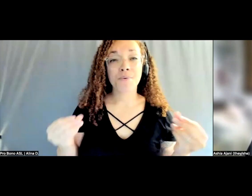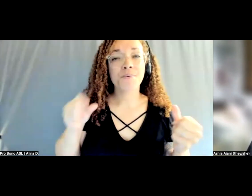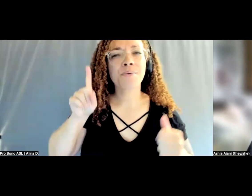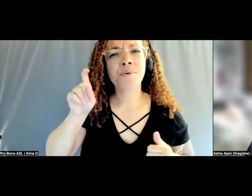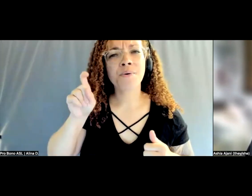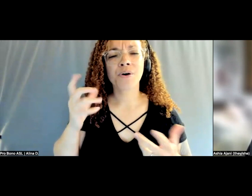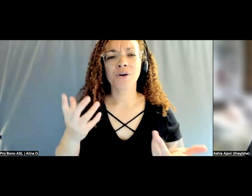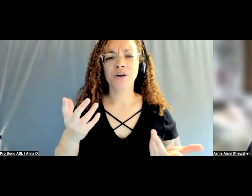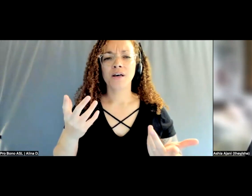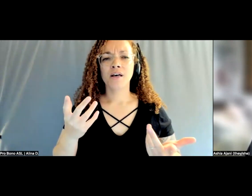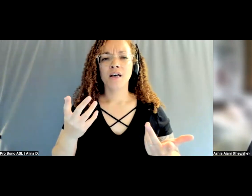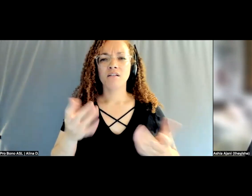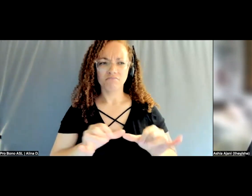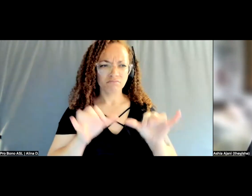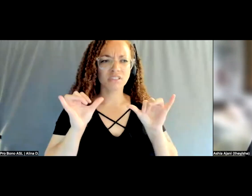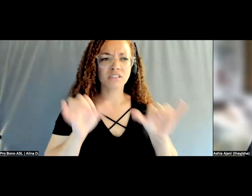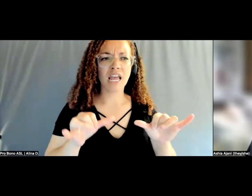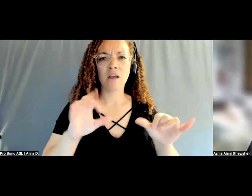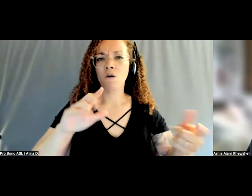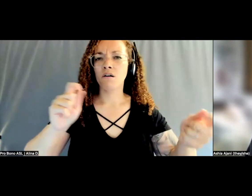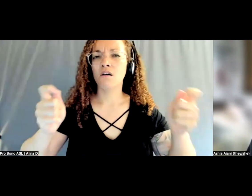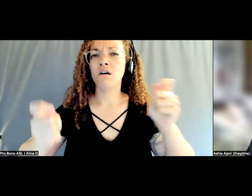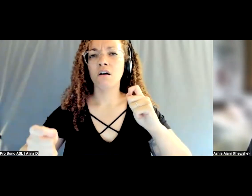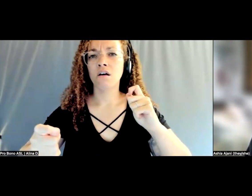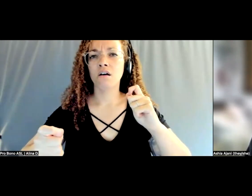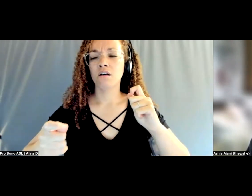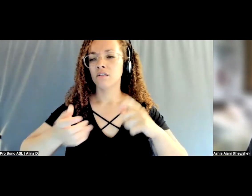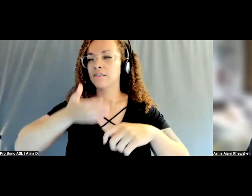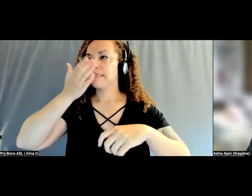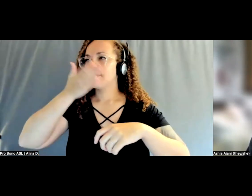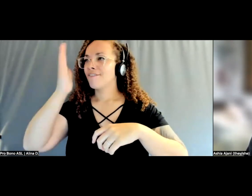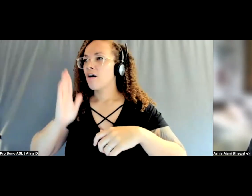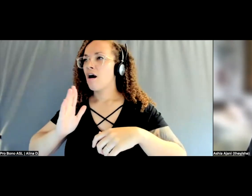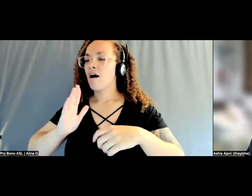put or just evolve with the times? does the scent of God linger on our fingertips still?